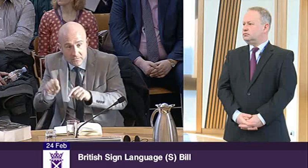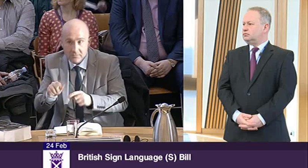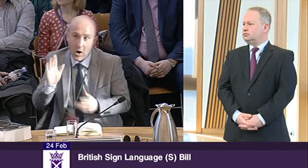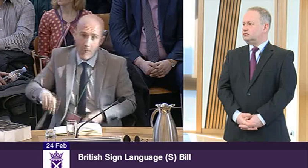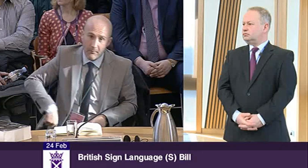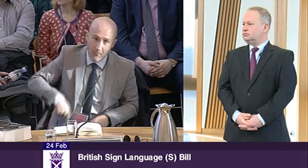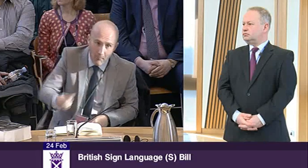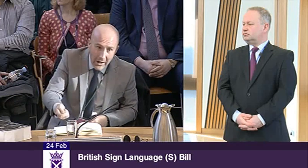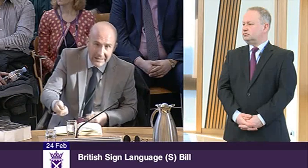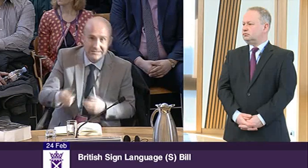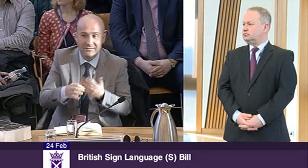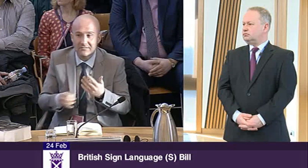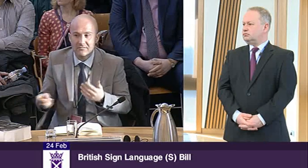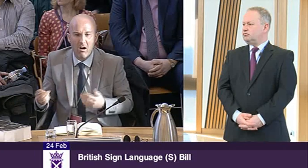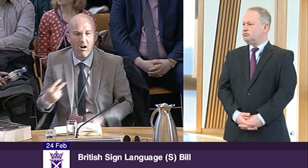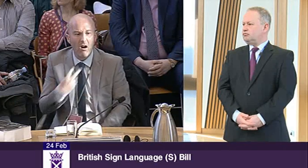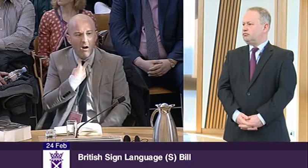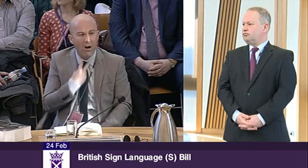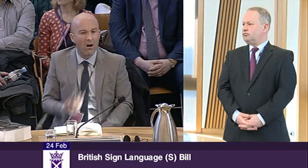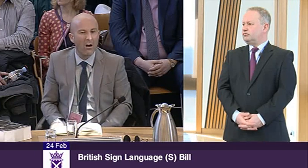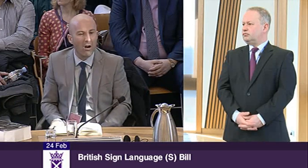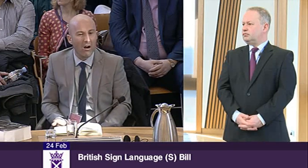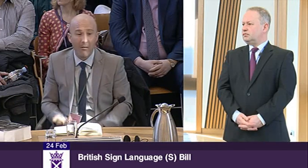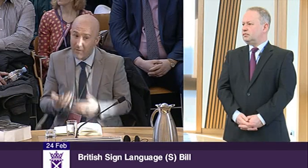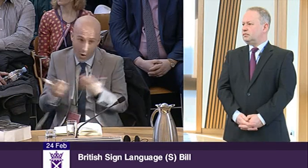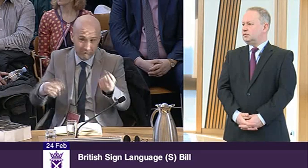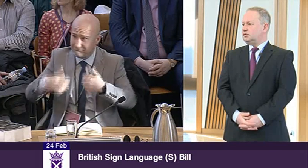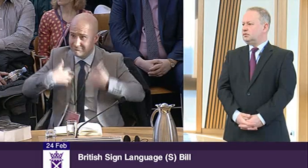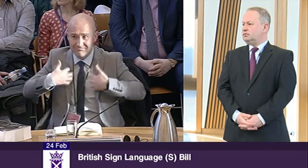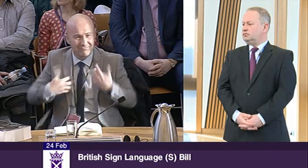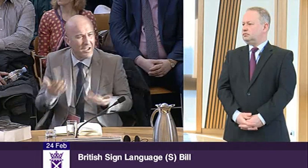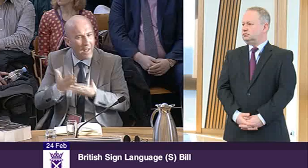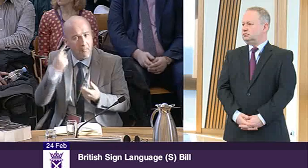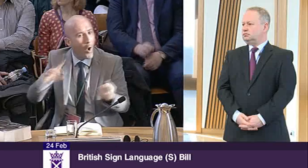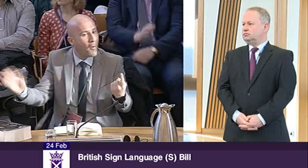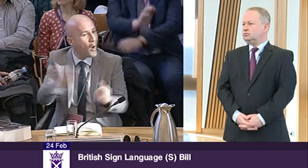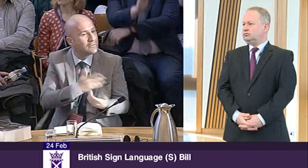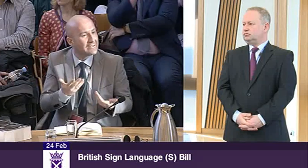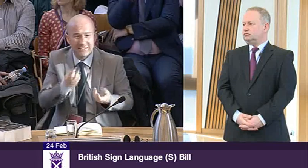to learn more, but they have a limited choice of where they can go to do that. They are